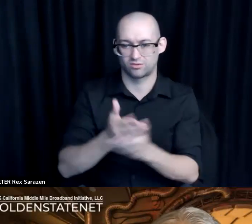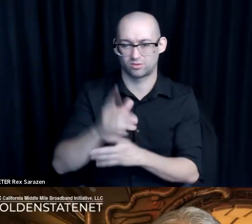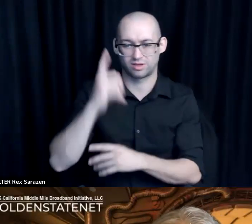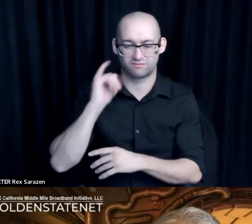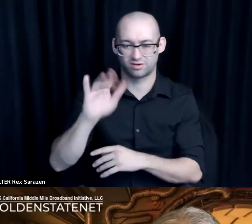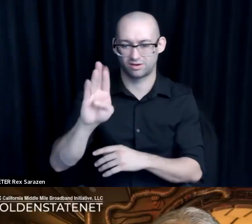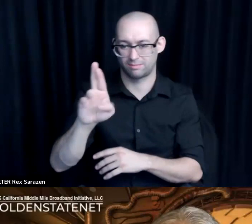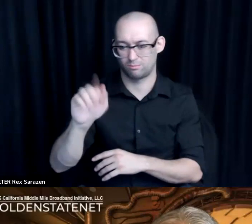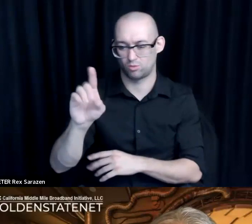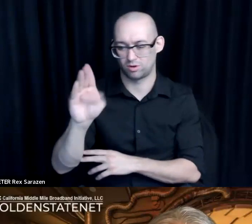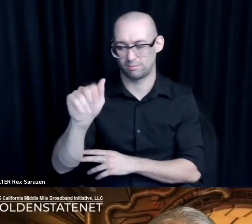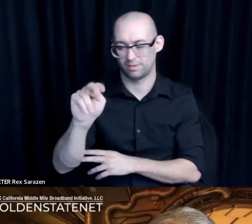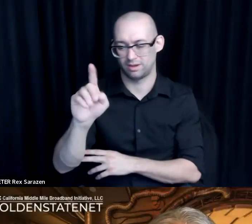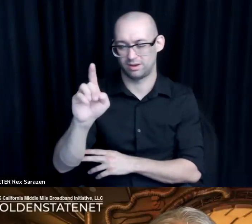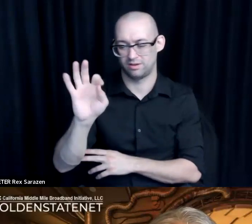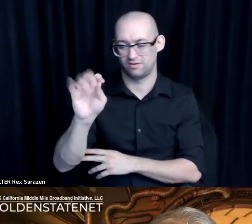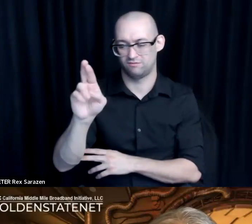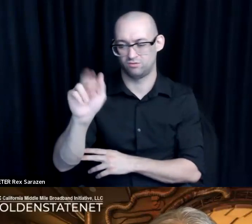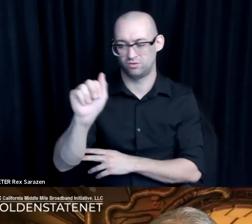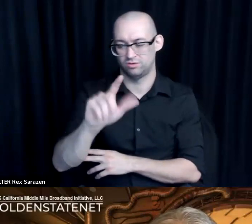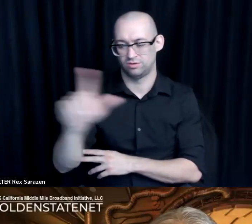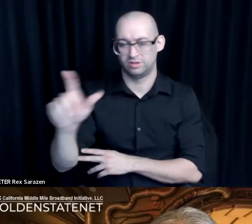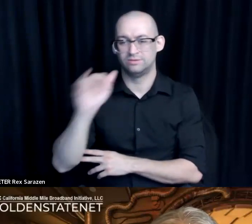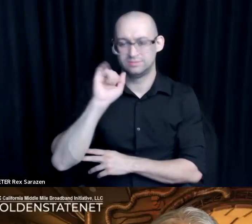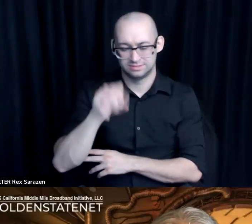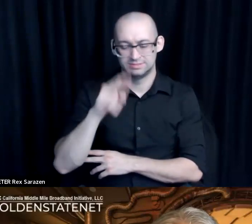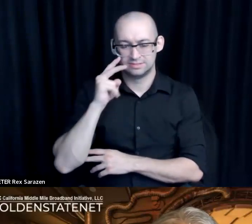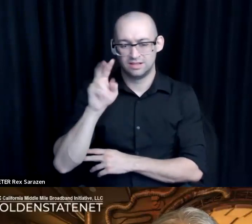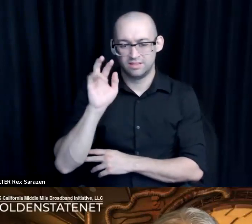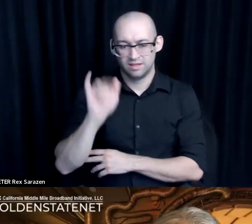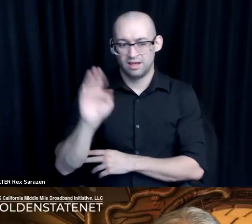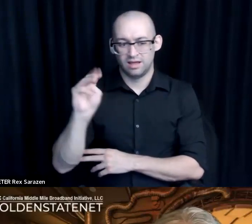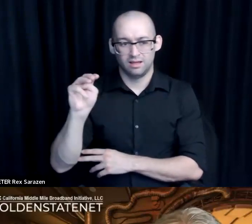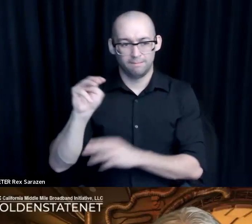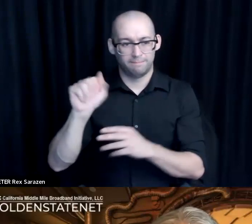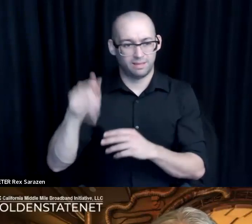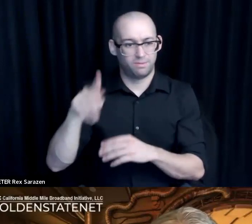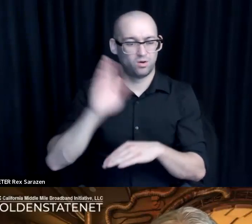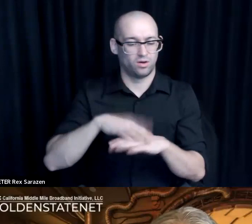And you can see that map on the Internet. Now, that is the evaluation map doesn't mean